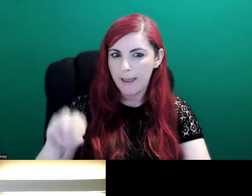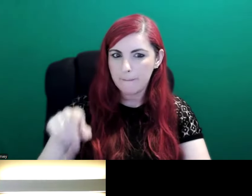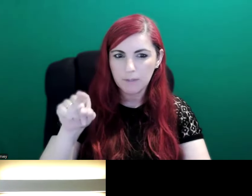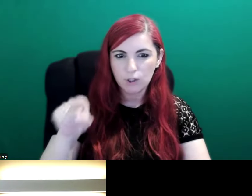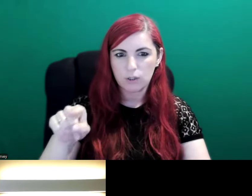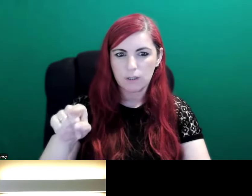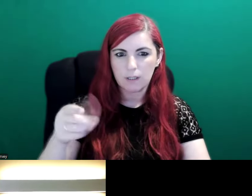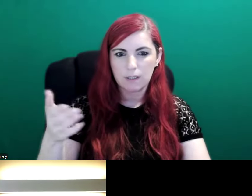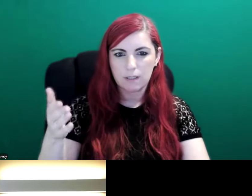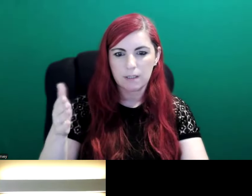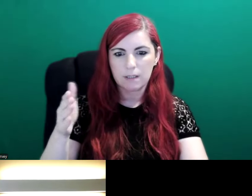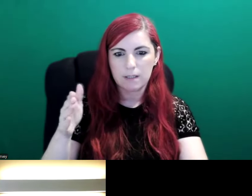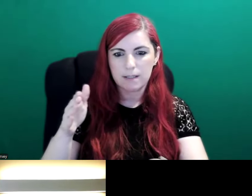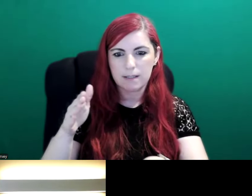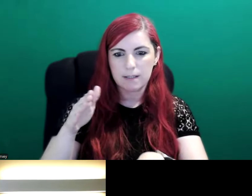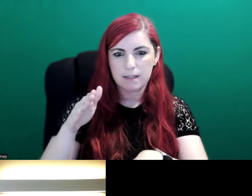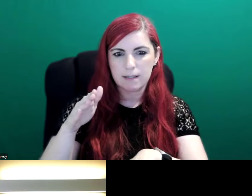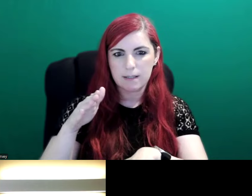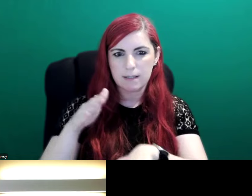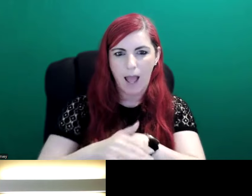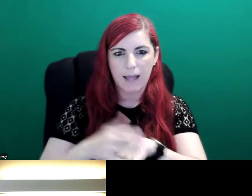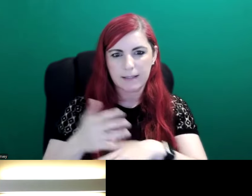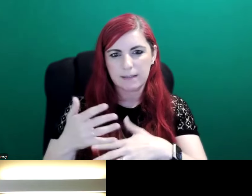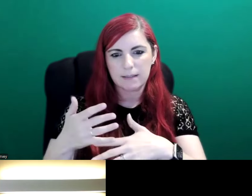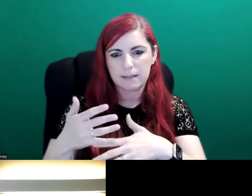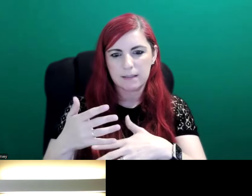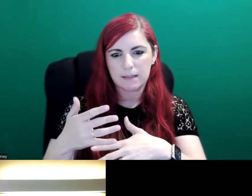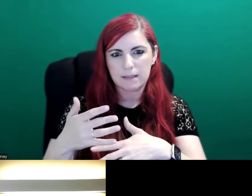aptly or appropriately, she might have approved of it. She died in the doorway to her